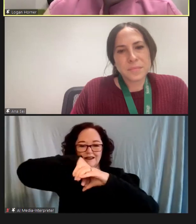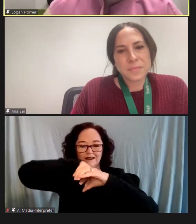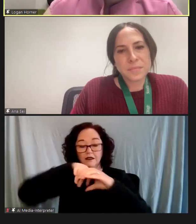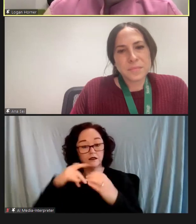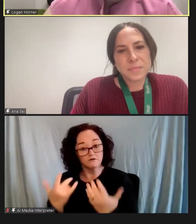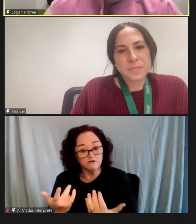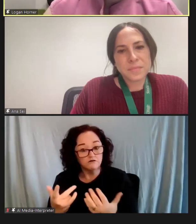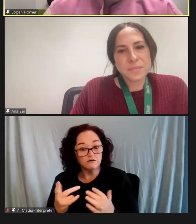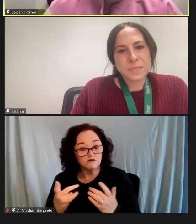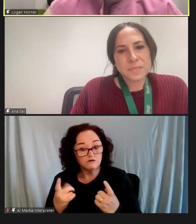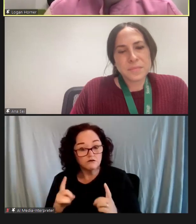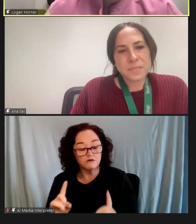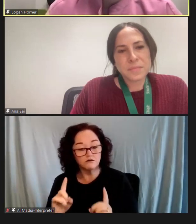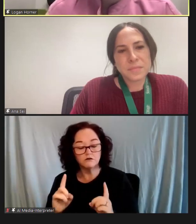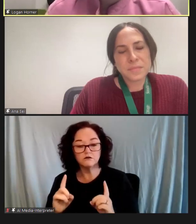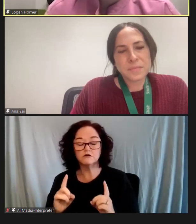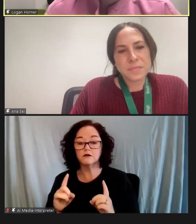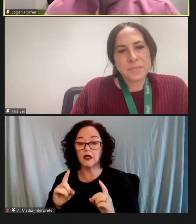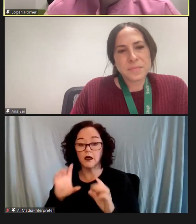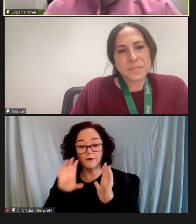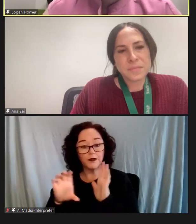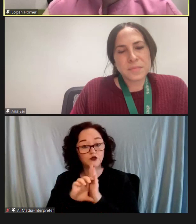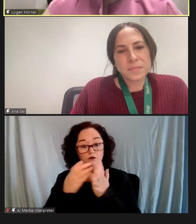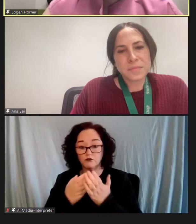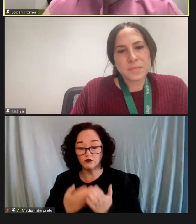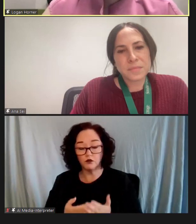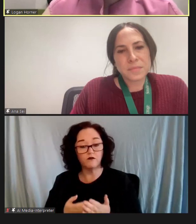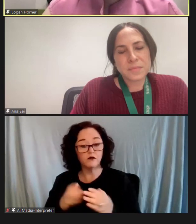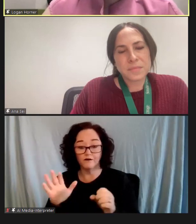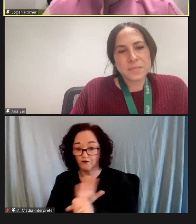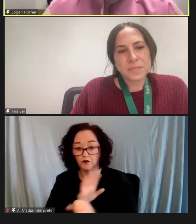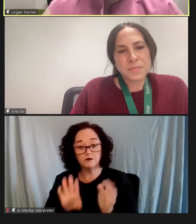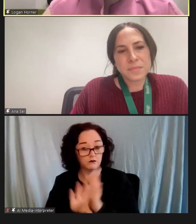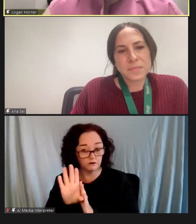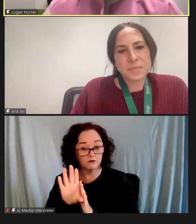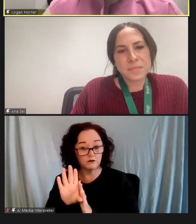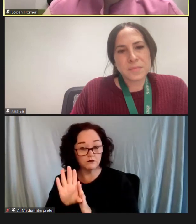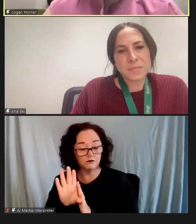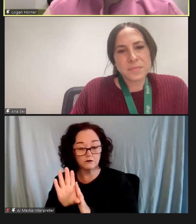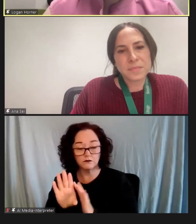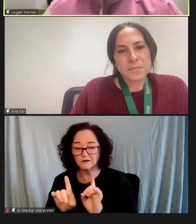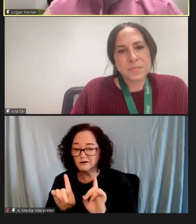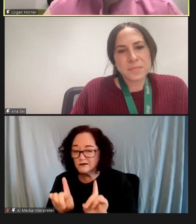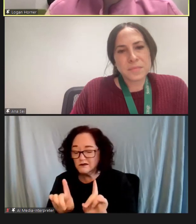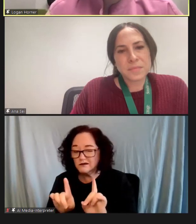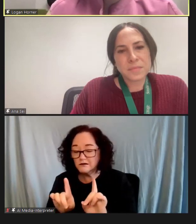that the CIA is fully